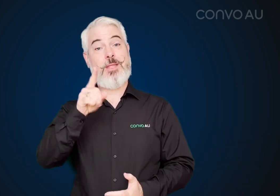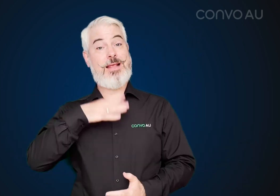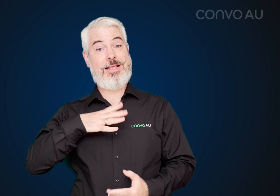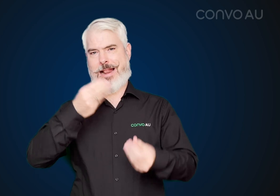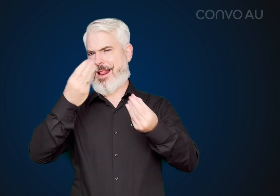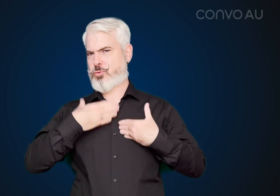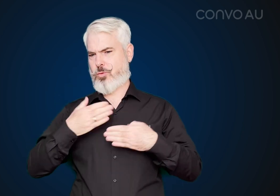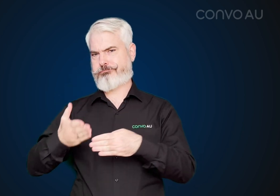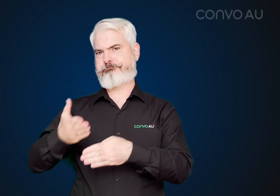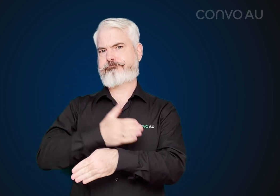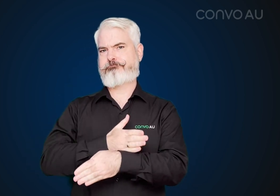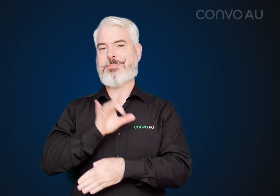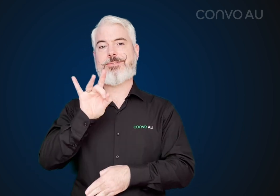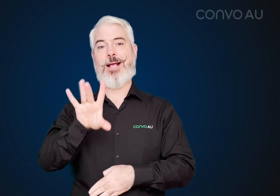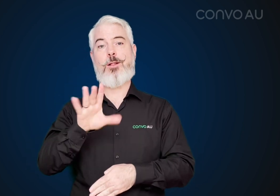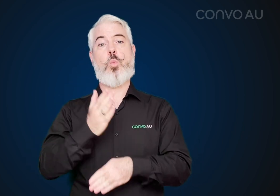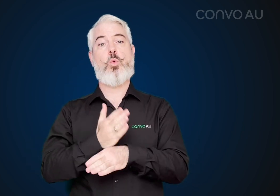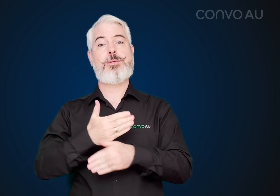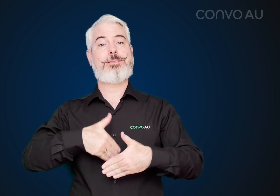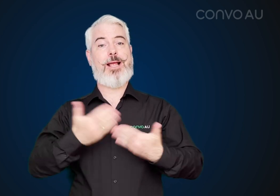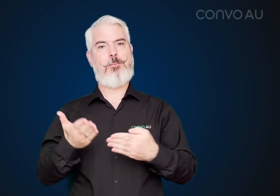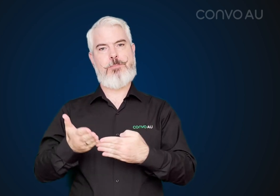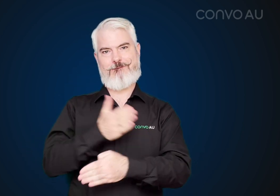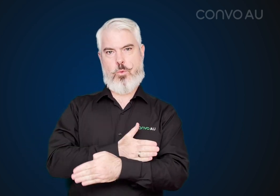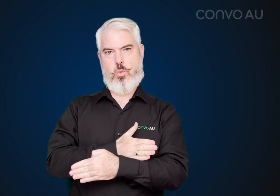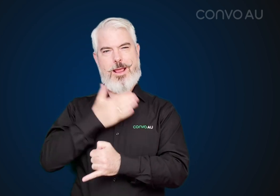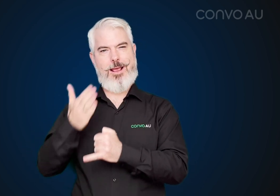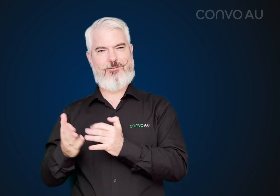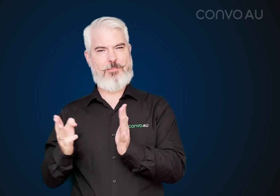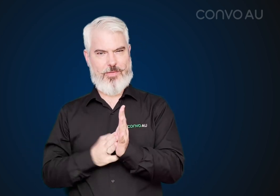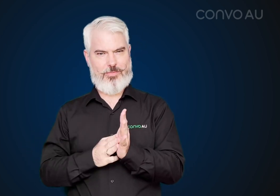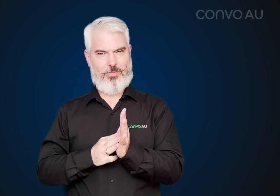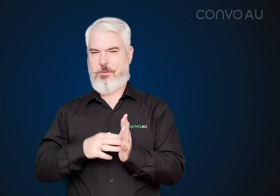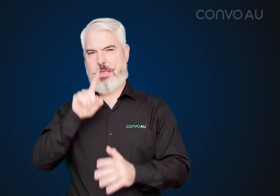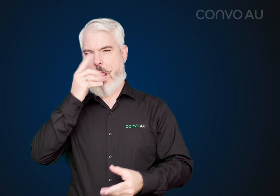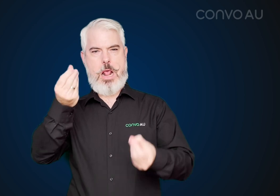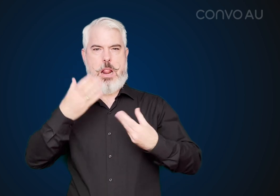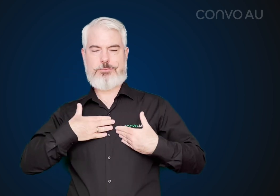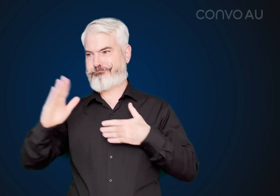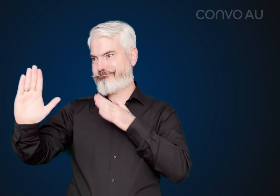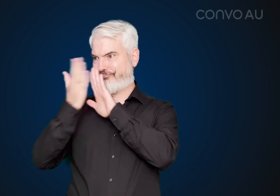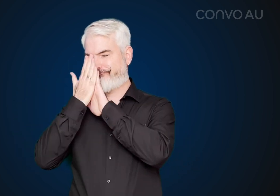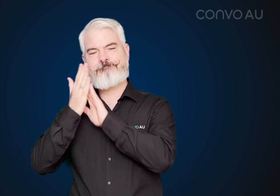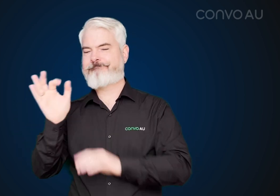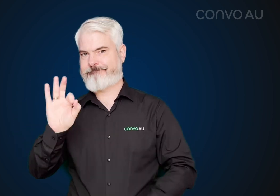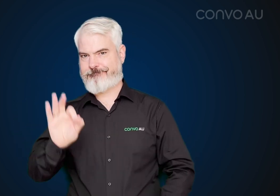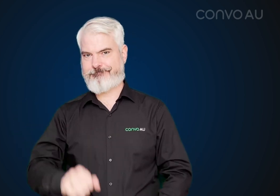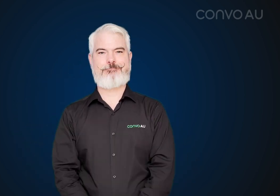if you let us know more than 10 working days before the end of this month.